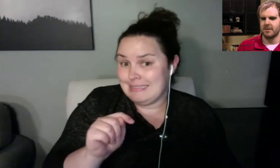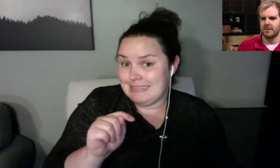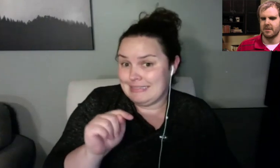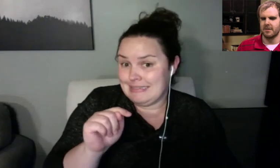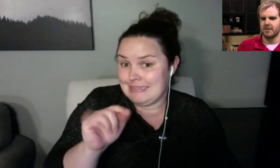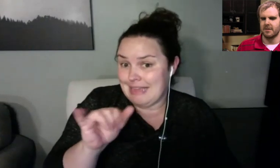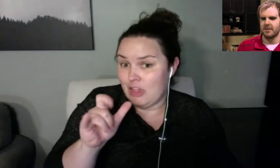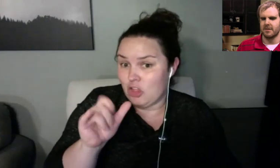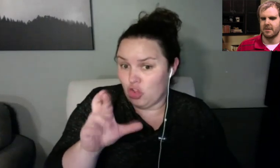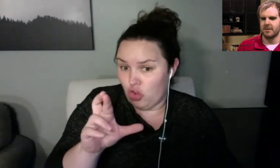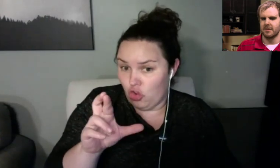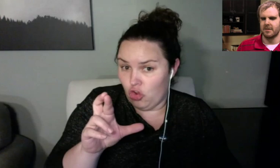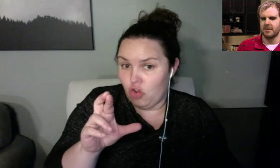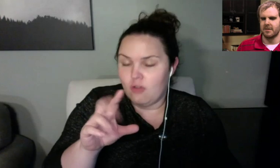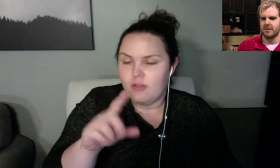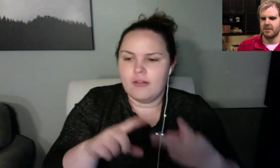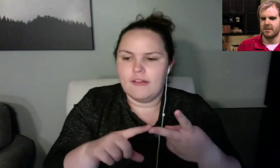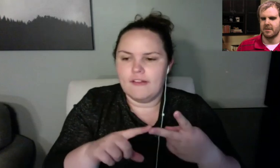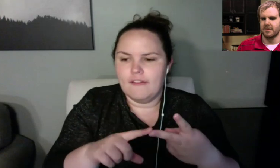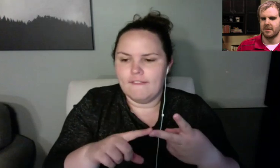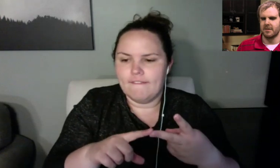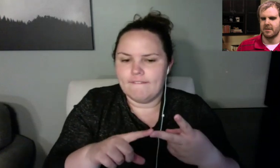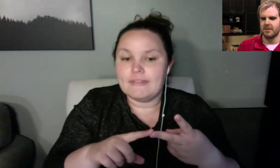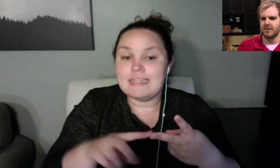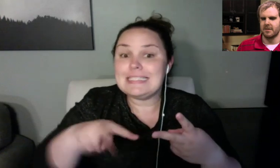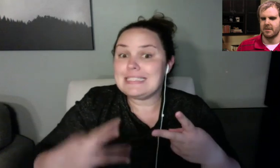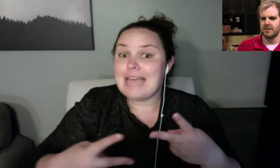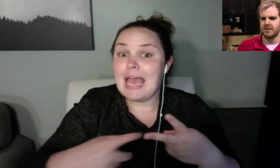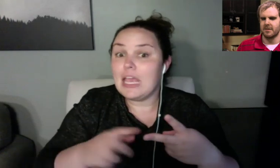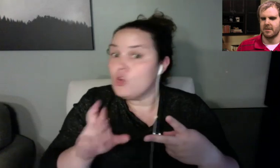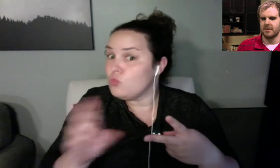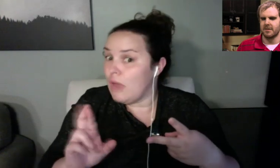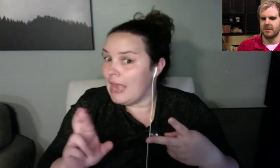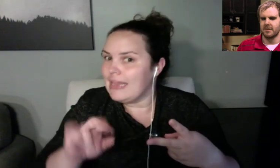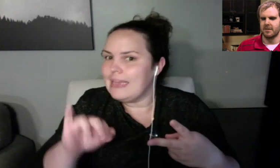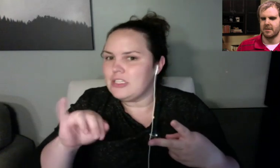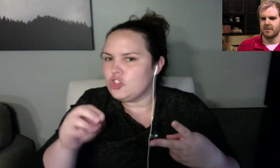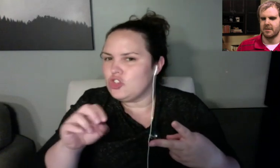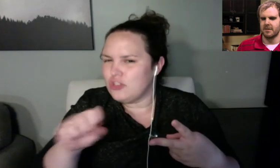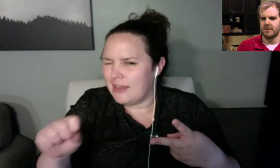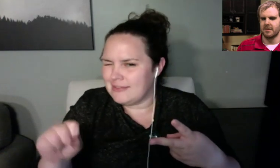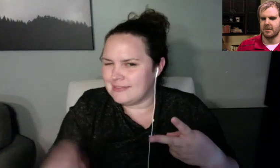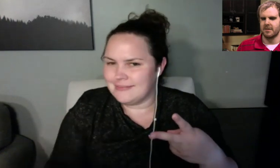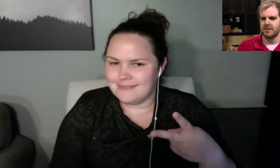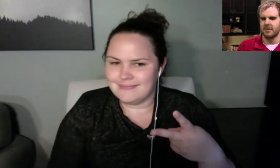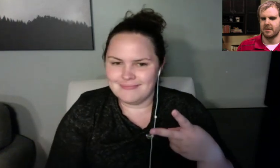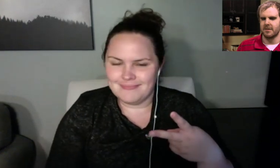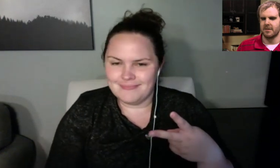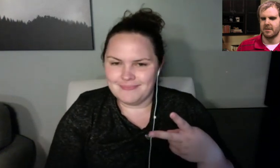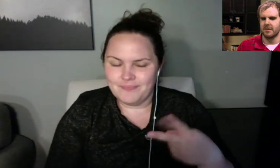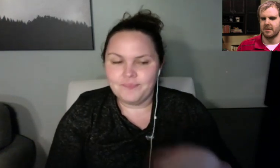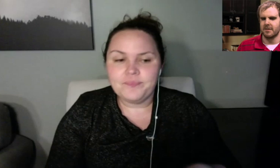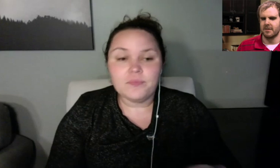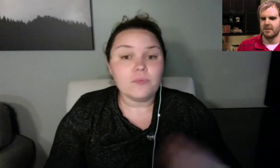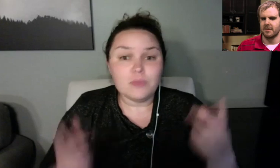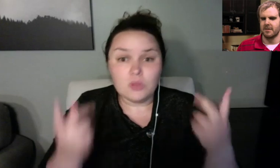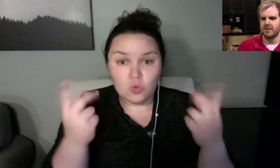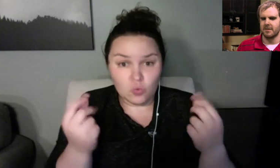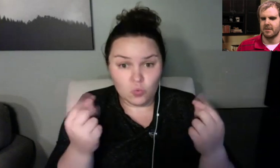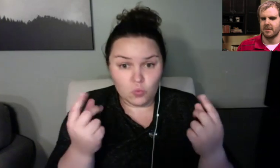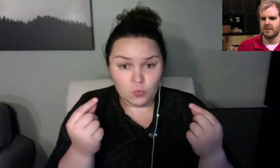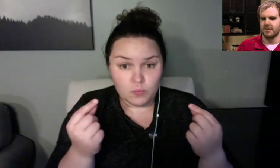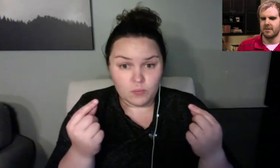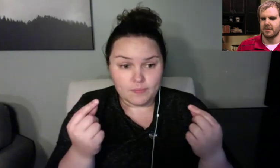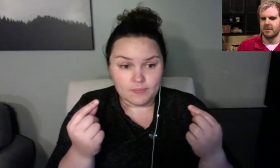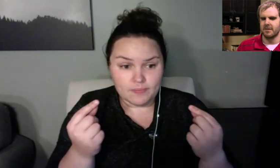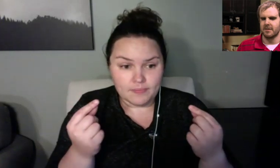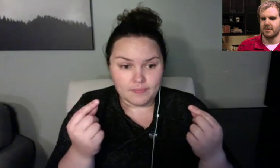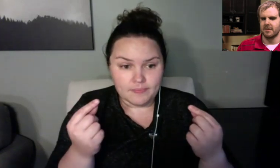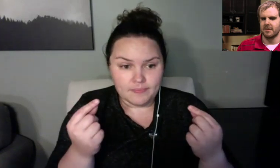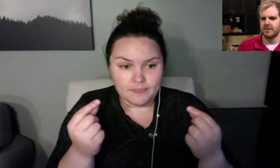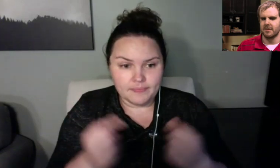And Jess will be on deck. What I'd like each of you to do before we